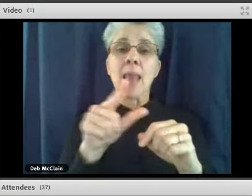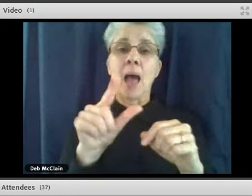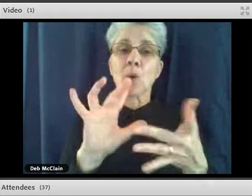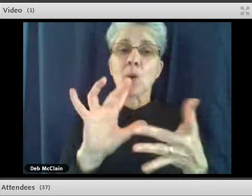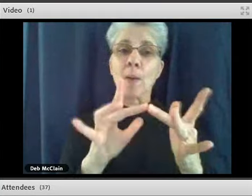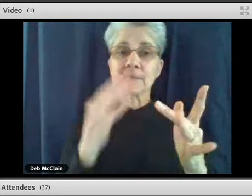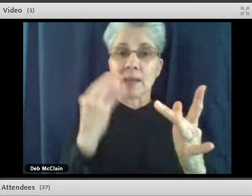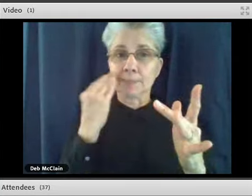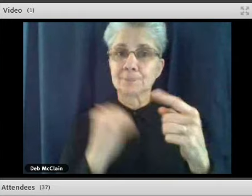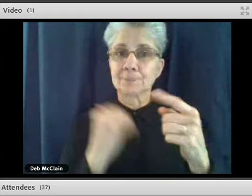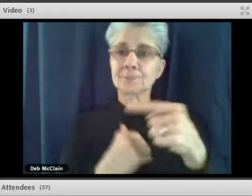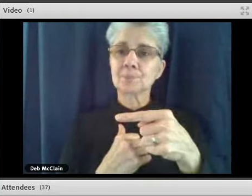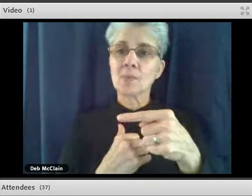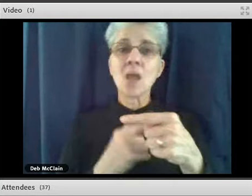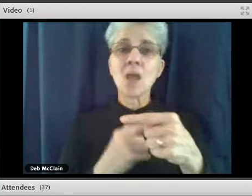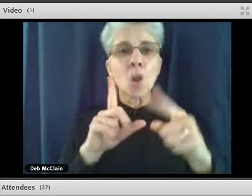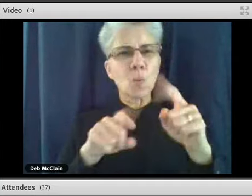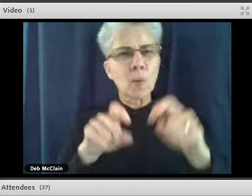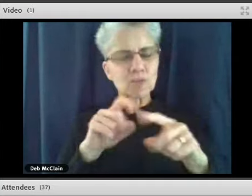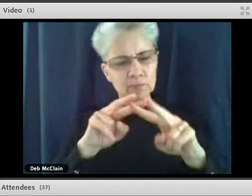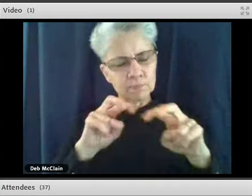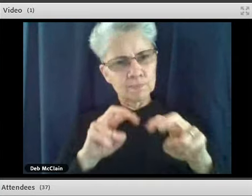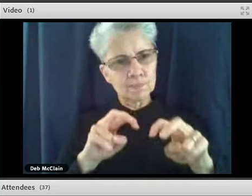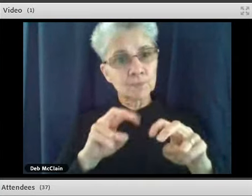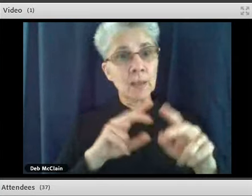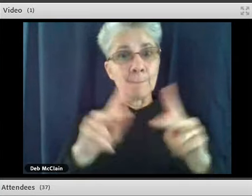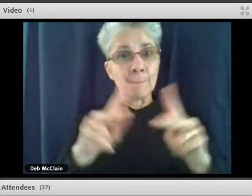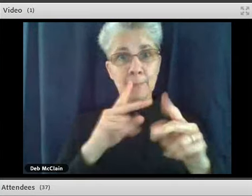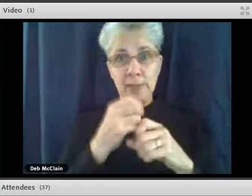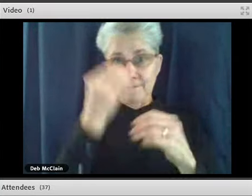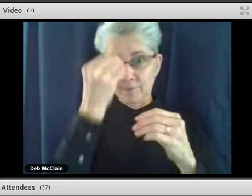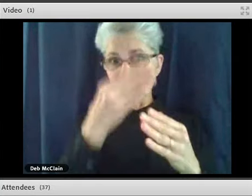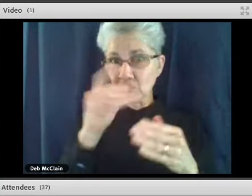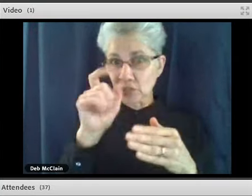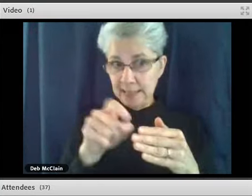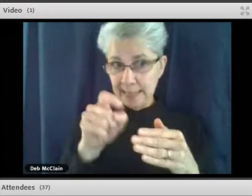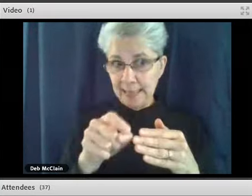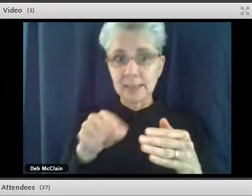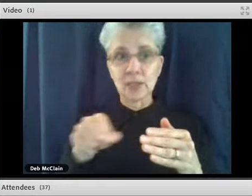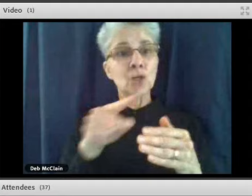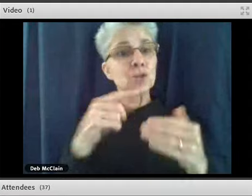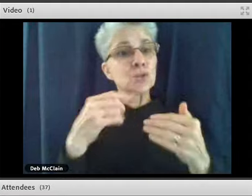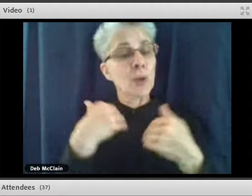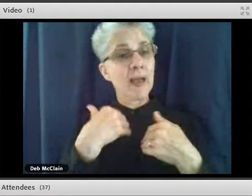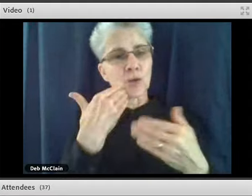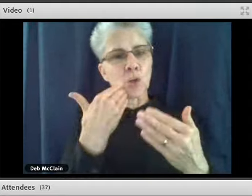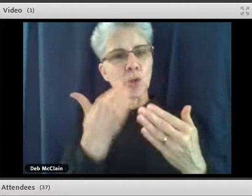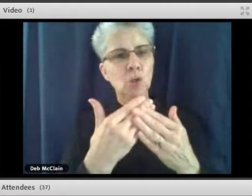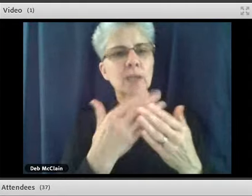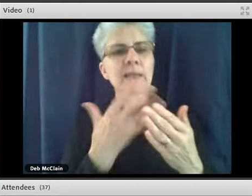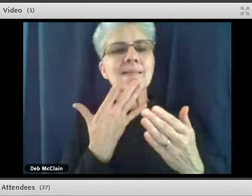So, for your library website, you know, questions to ask is "Can patrons get information they need?"